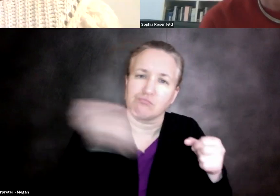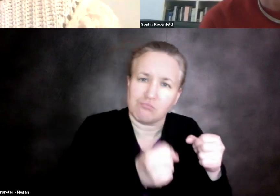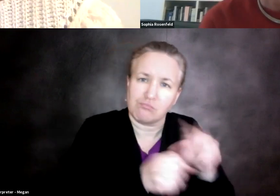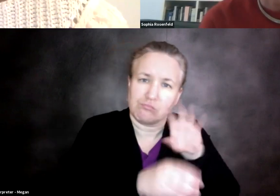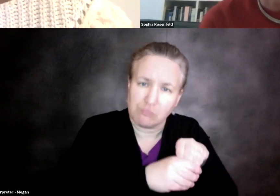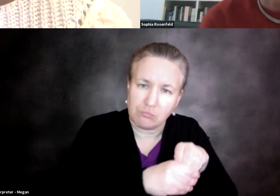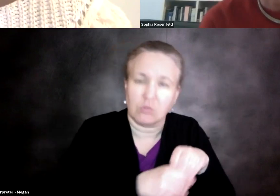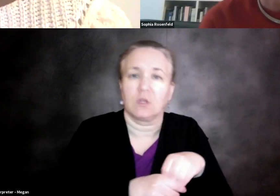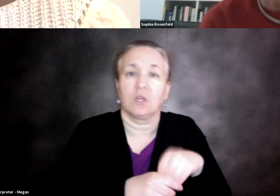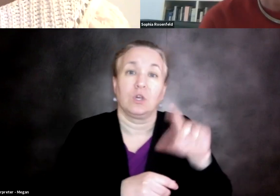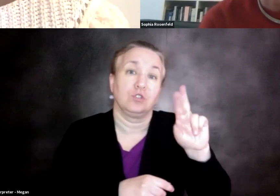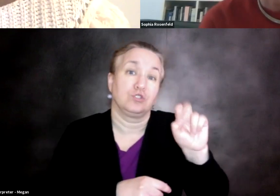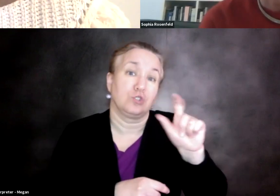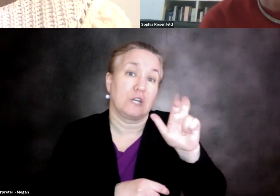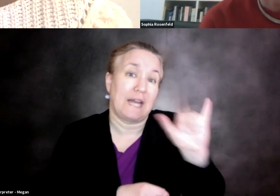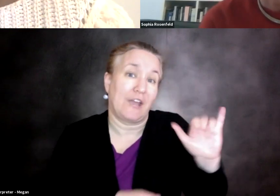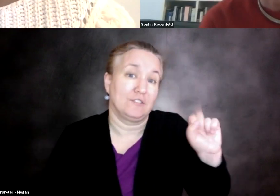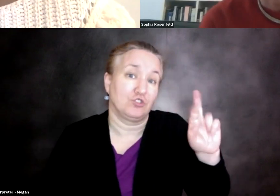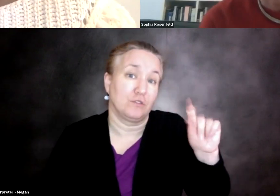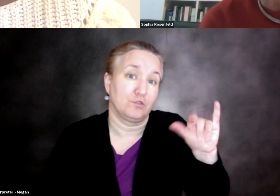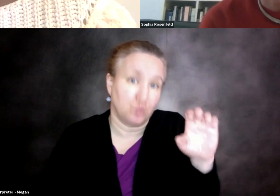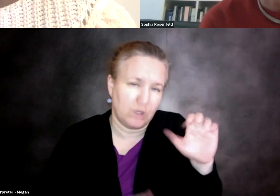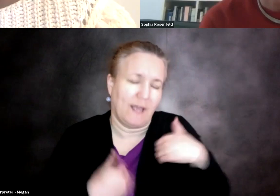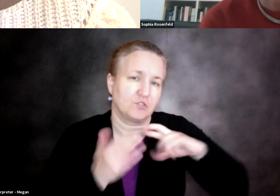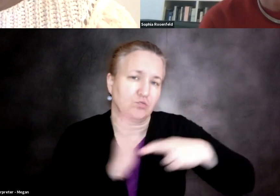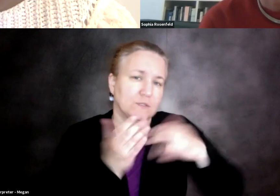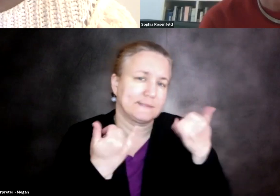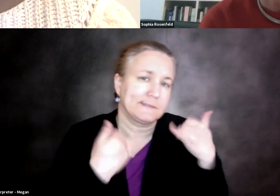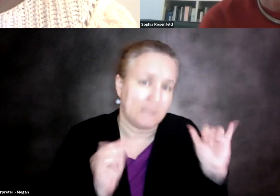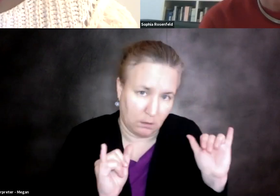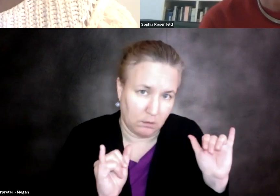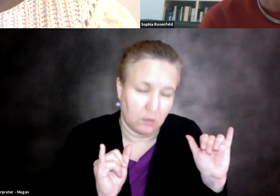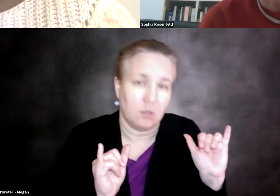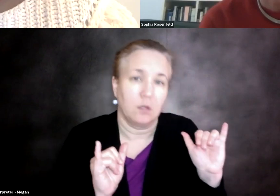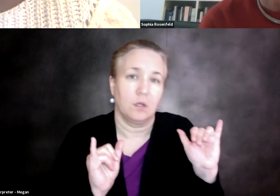Tutelary servitude continues to play a role that the combination of what Nara Milanich was talking